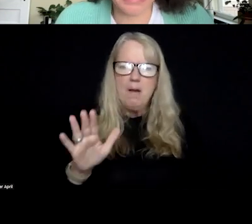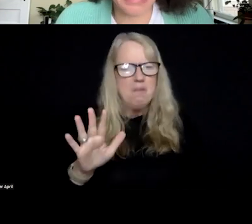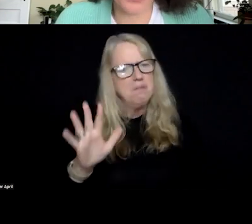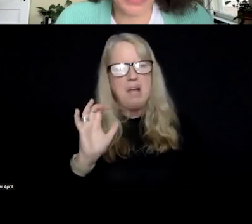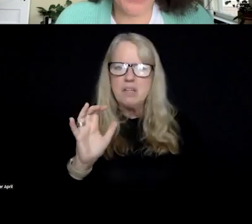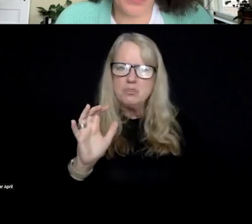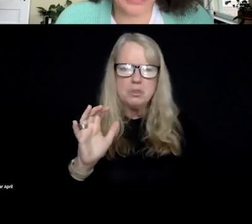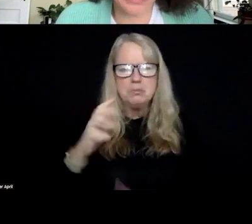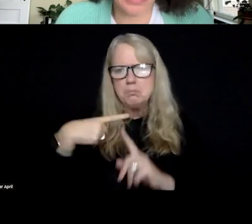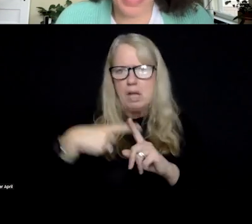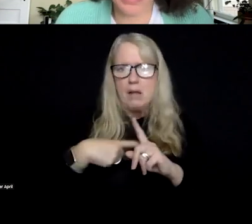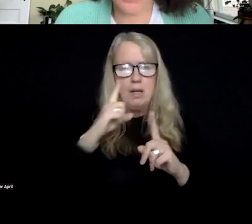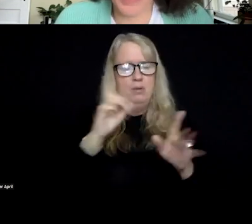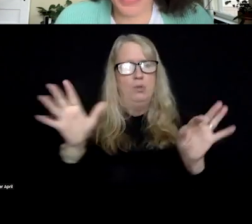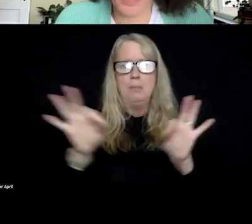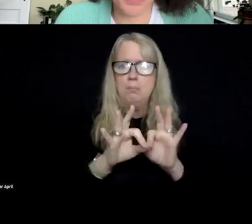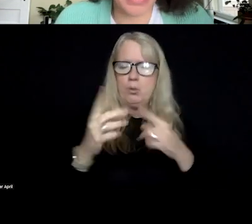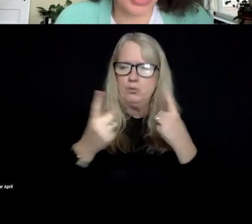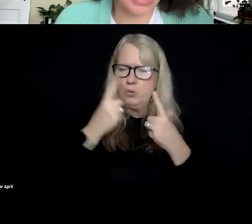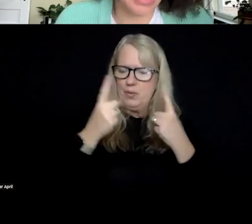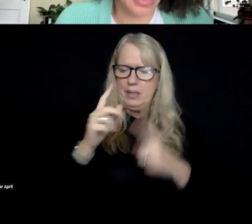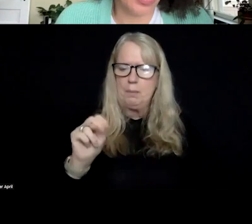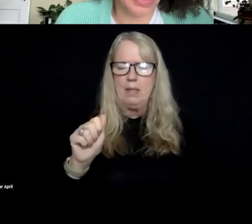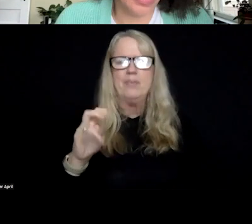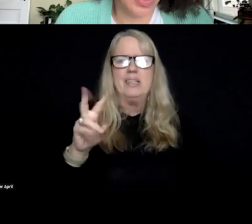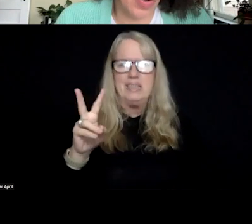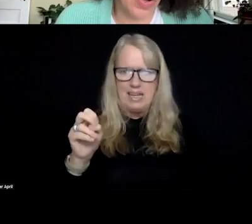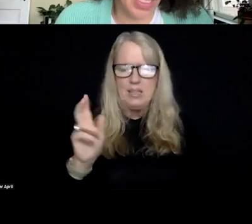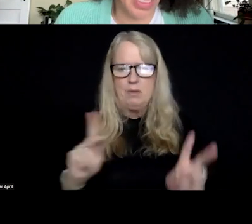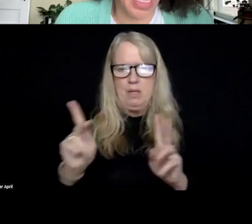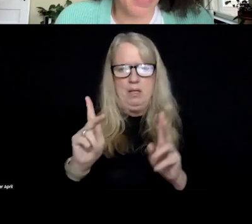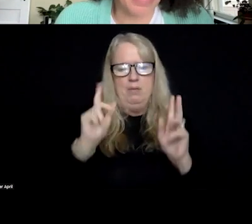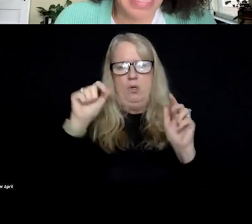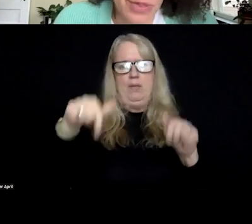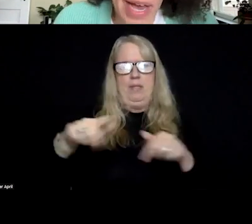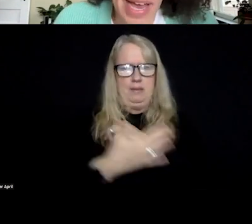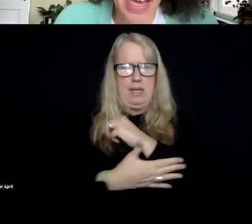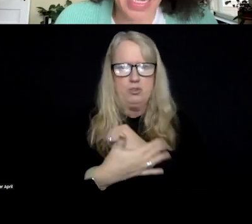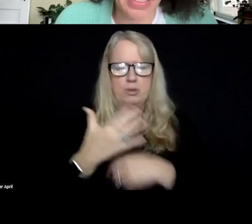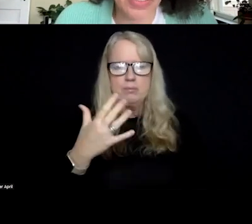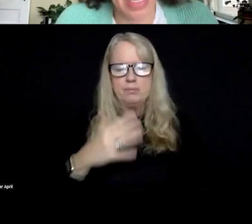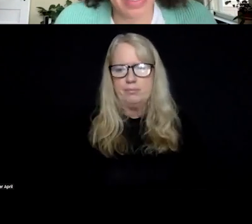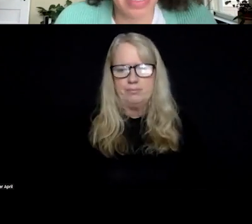THINK IT IS REALLY IMPORTANT TO THINK ABOUT THE NATIVE POPULATION IN THIS COUNTRY. THAT IS WHY I HAD ANOTHER SLIDE.